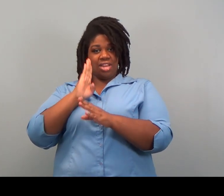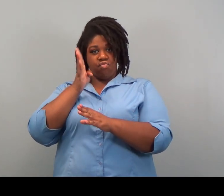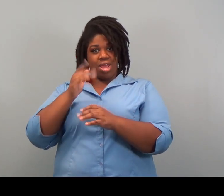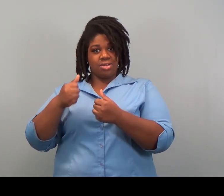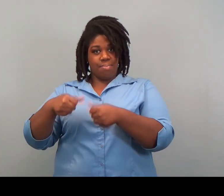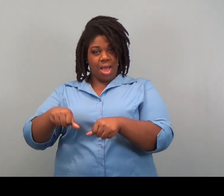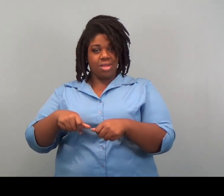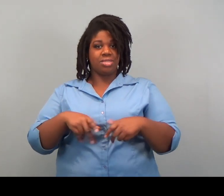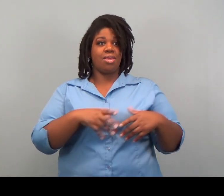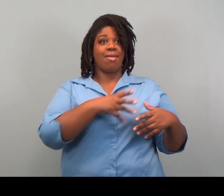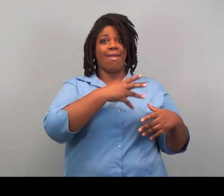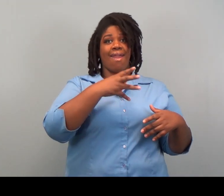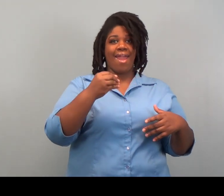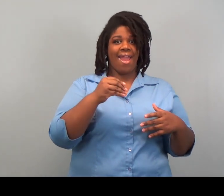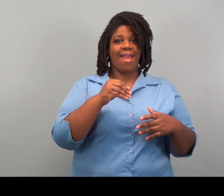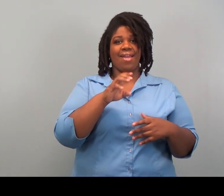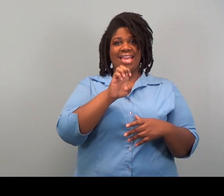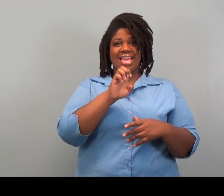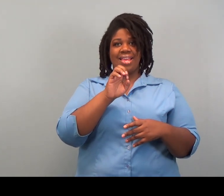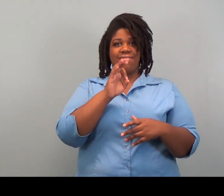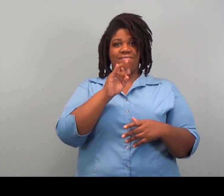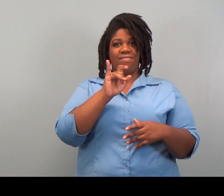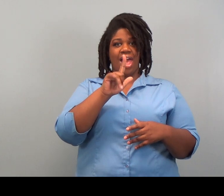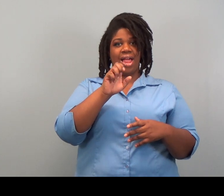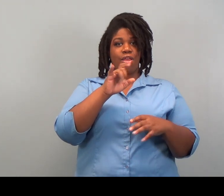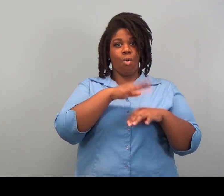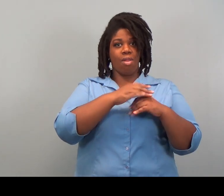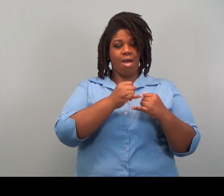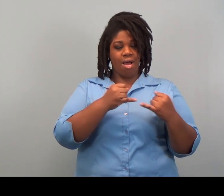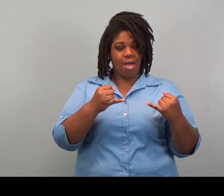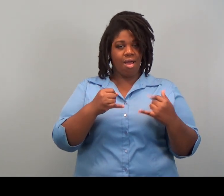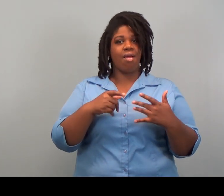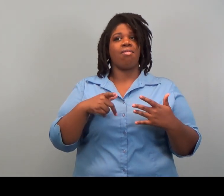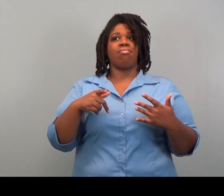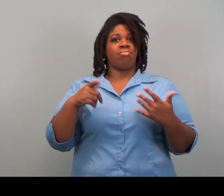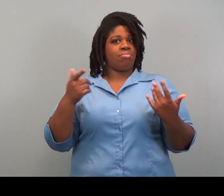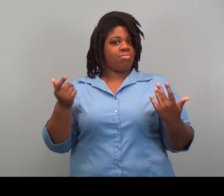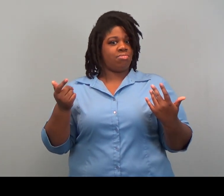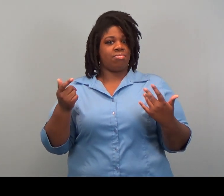and we can get your tax return refund back to you in a matter of weeks.